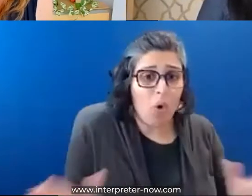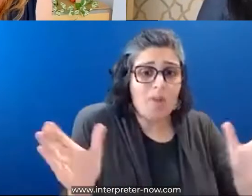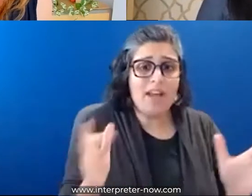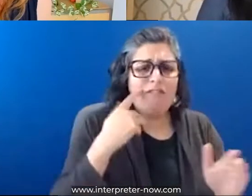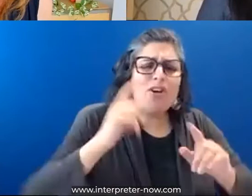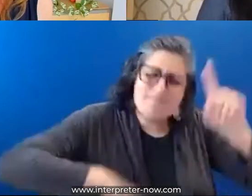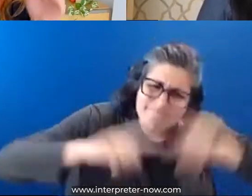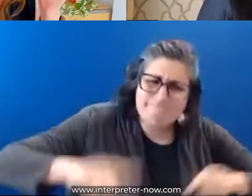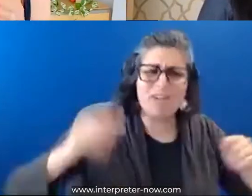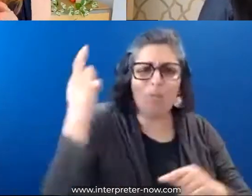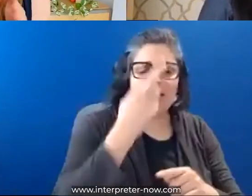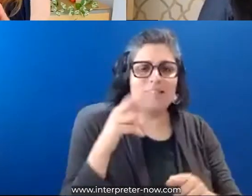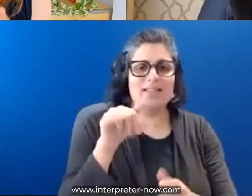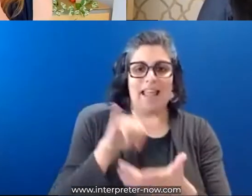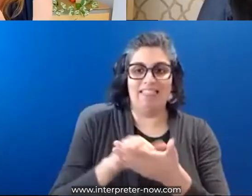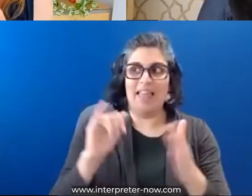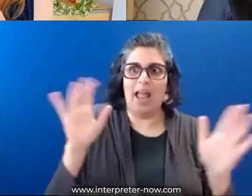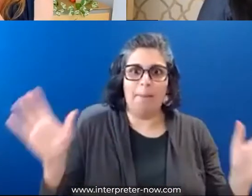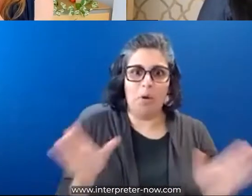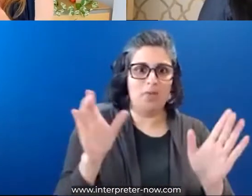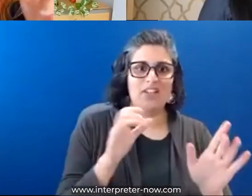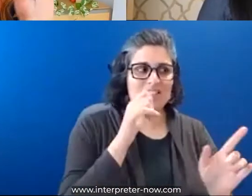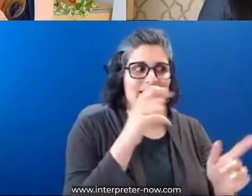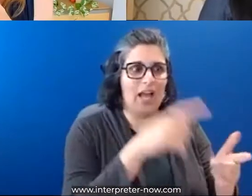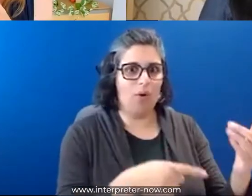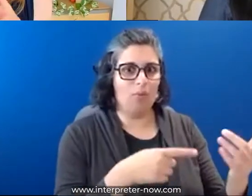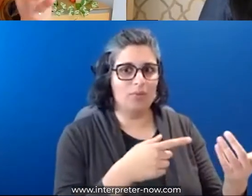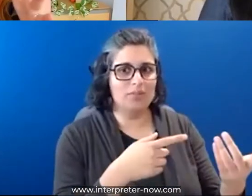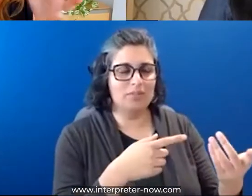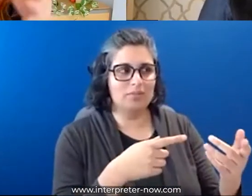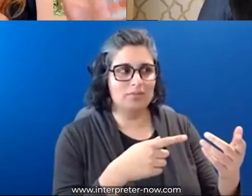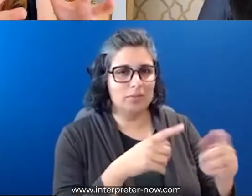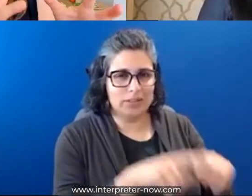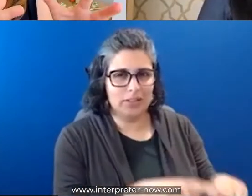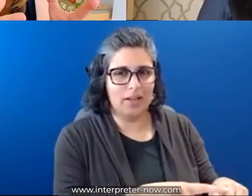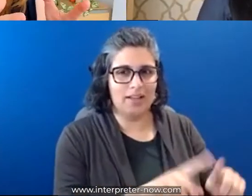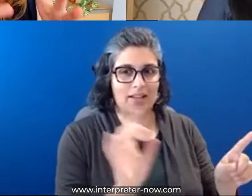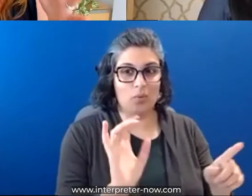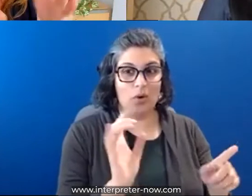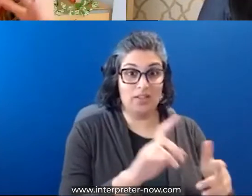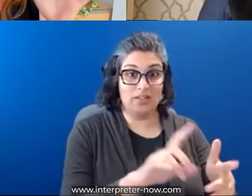And that motivation is not where we need to align. That motivation is where we often try to align.